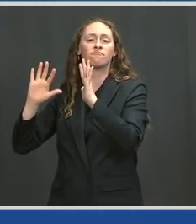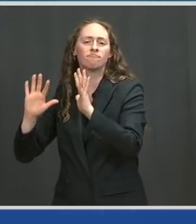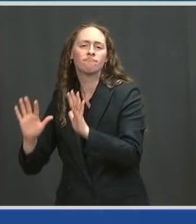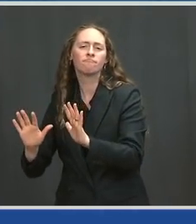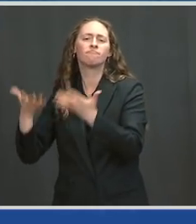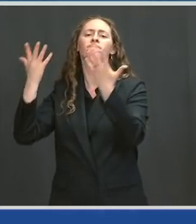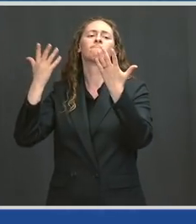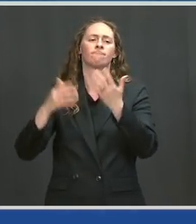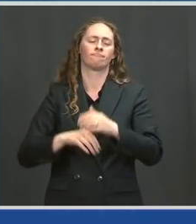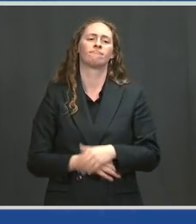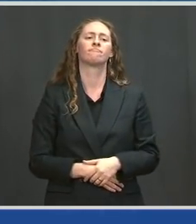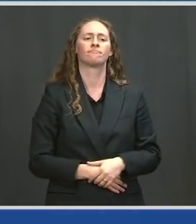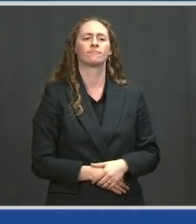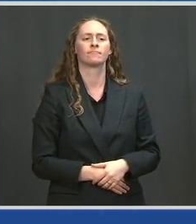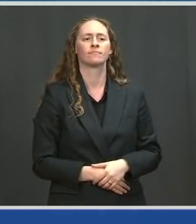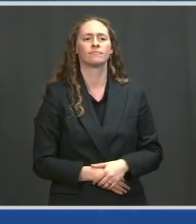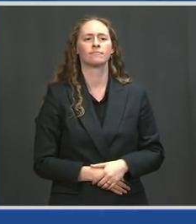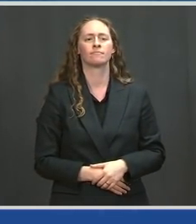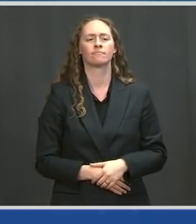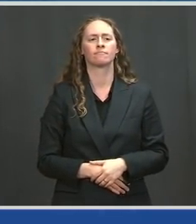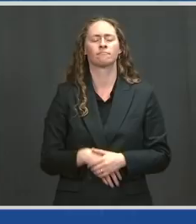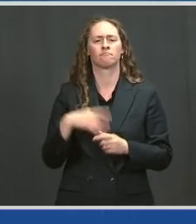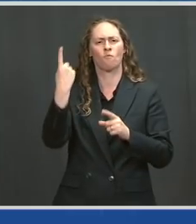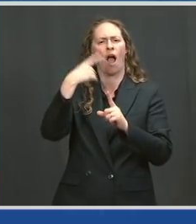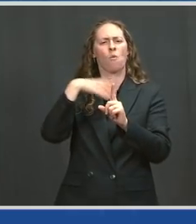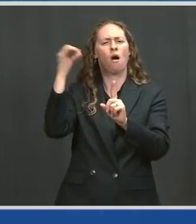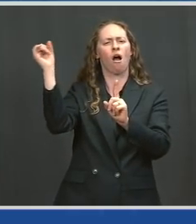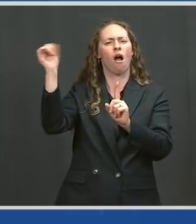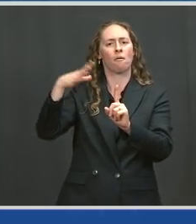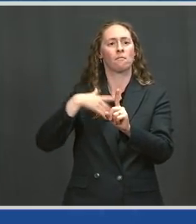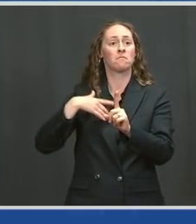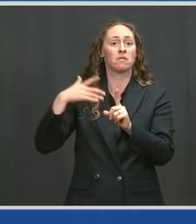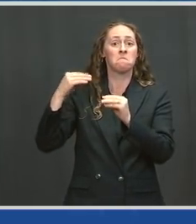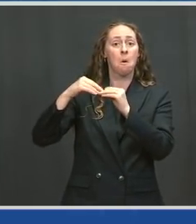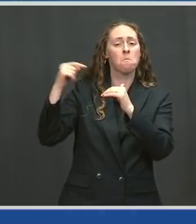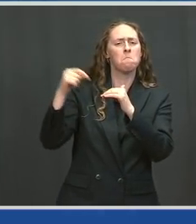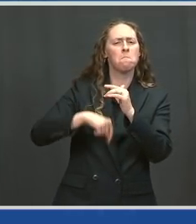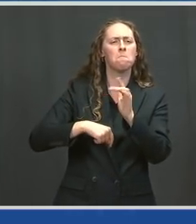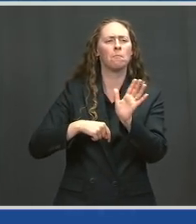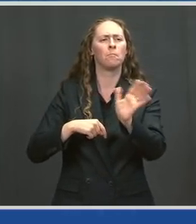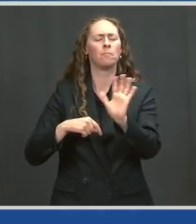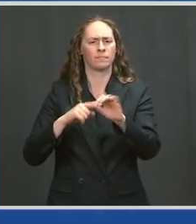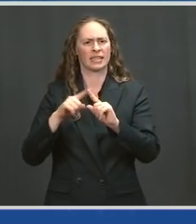I won't go into it all, there's not enough time now, but I'm determined to use every taxpayer's dollar